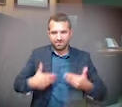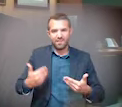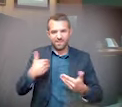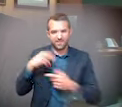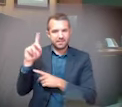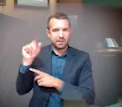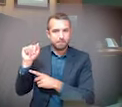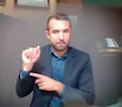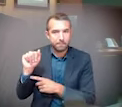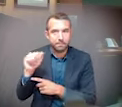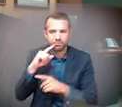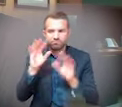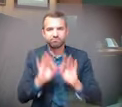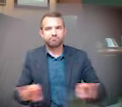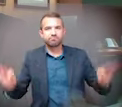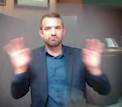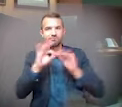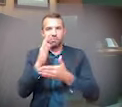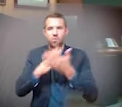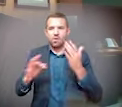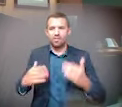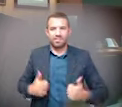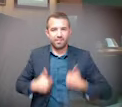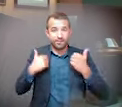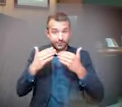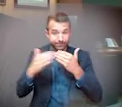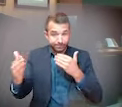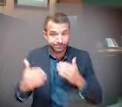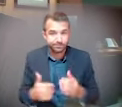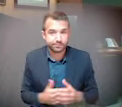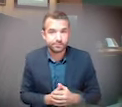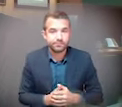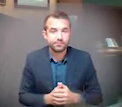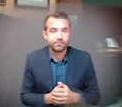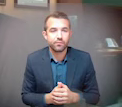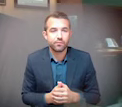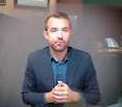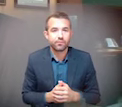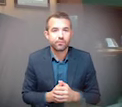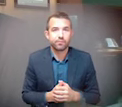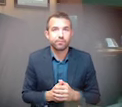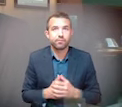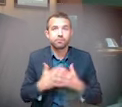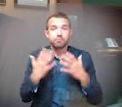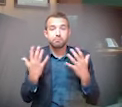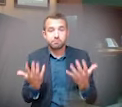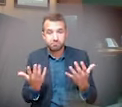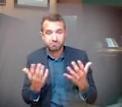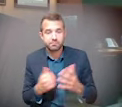It was an important characteristic of my makeup.